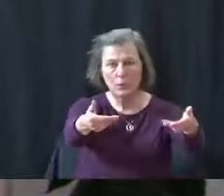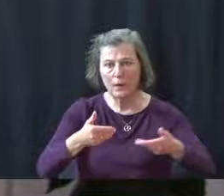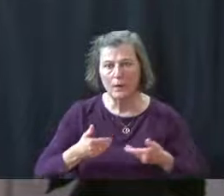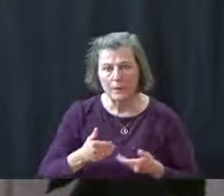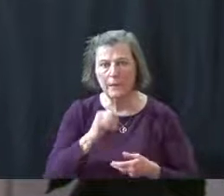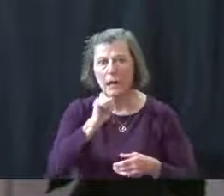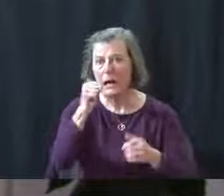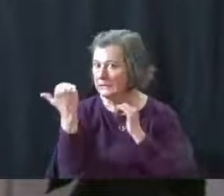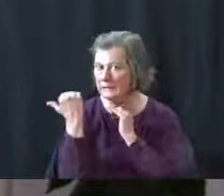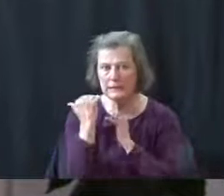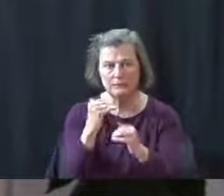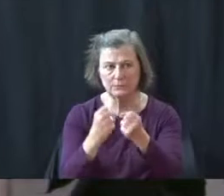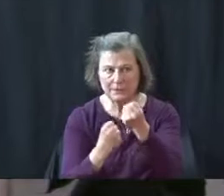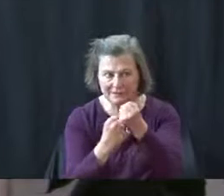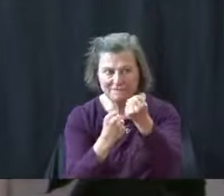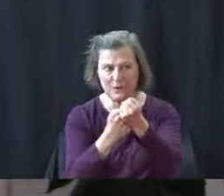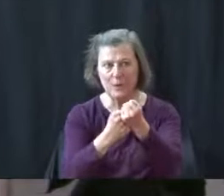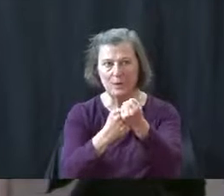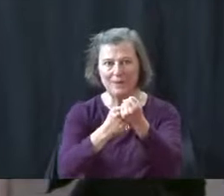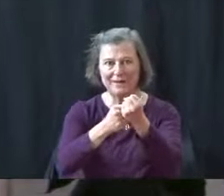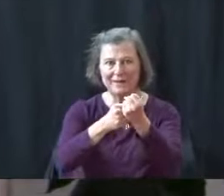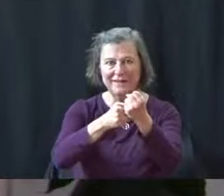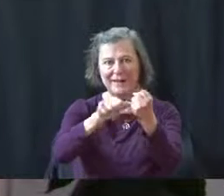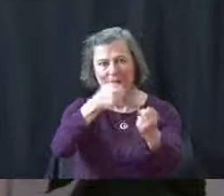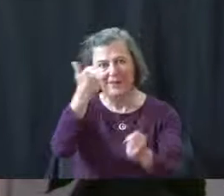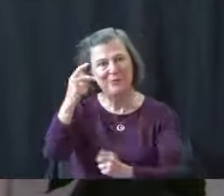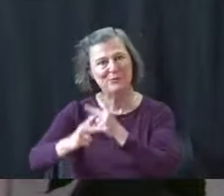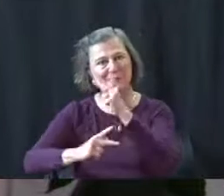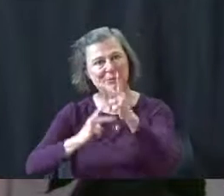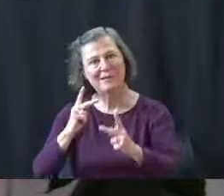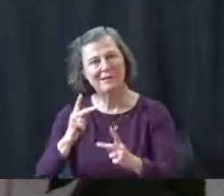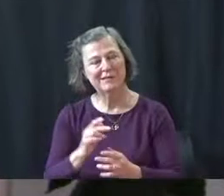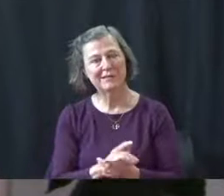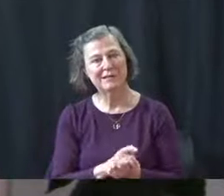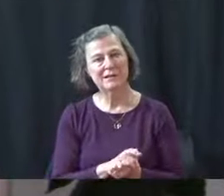affirm others.